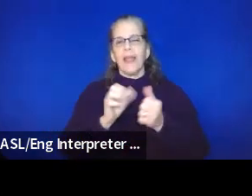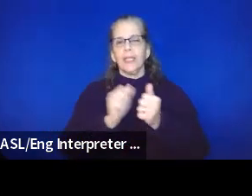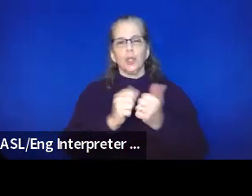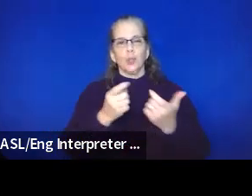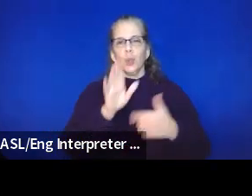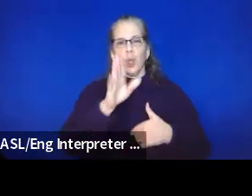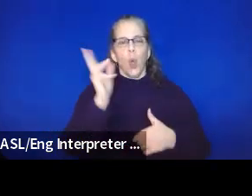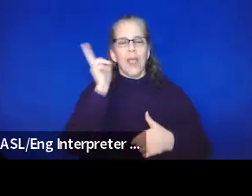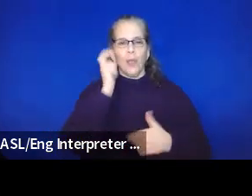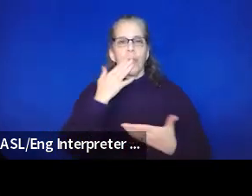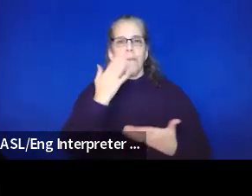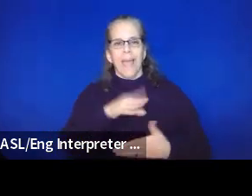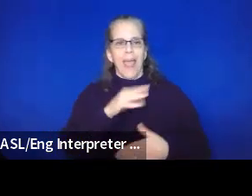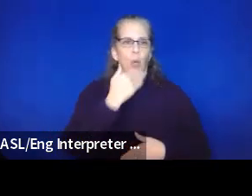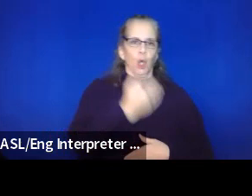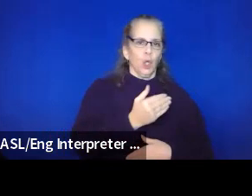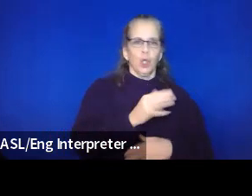bitterly about how hard it is for them to hear.